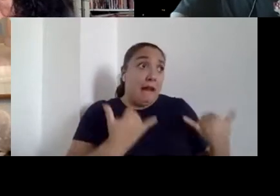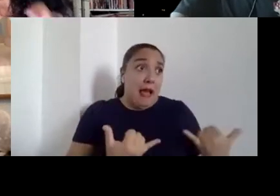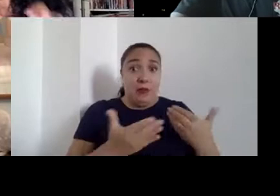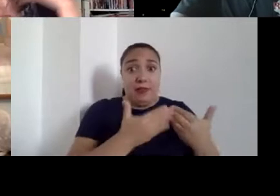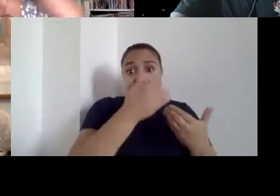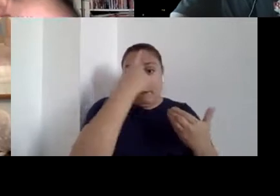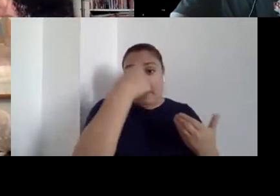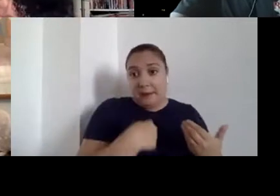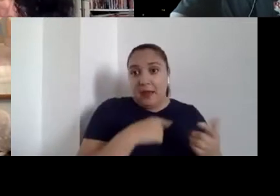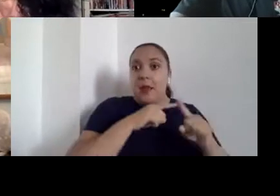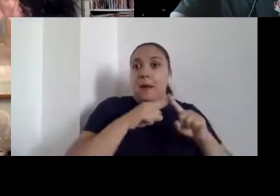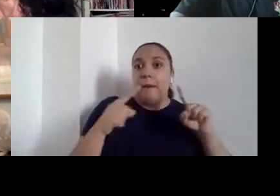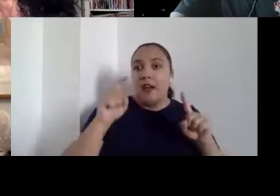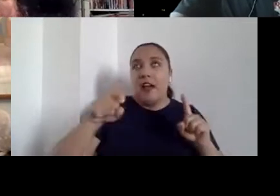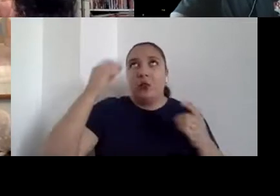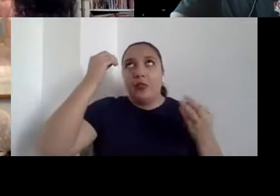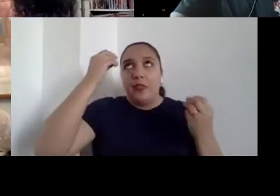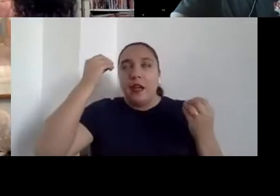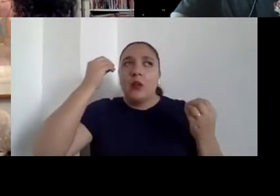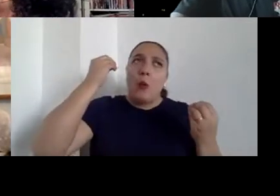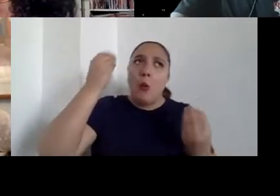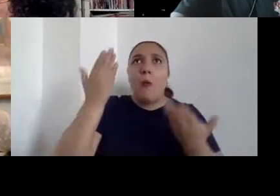and ethical consequences of that are worth discussing.